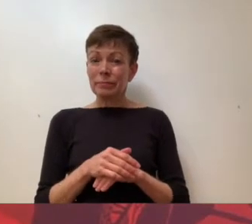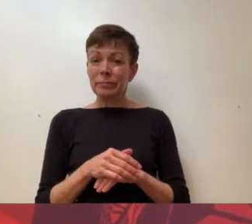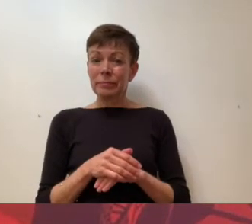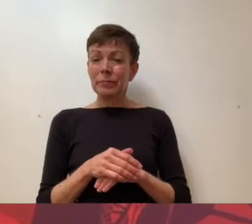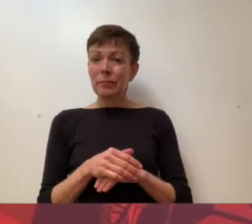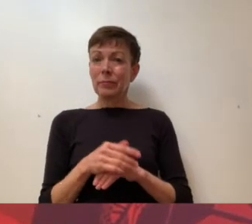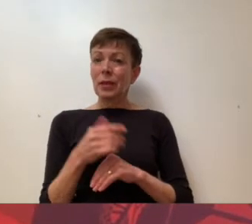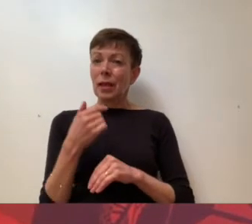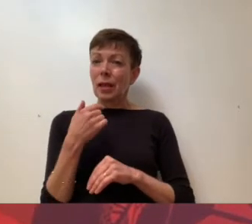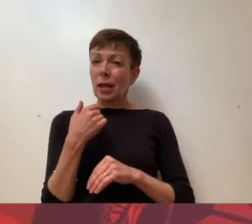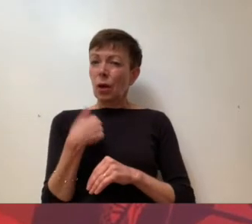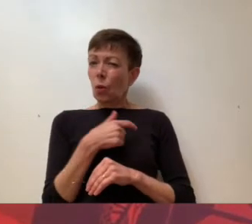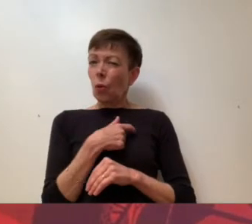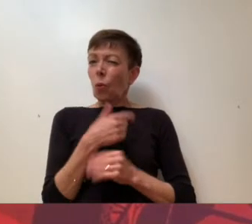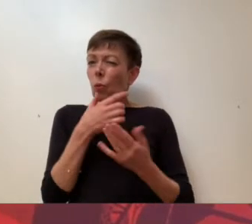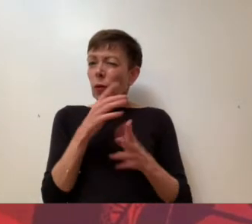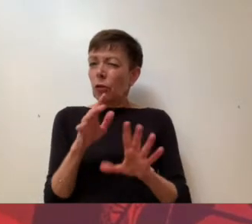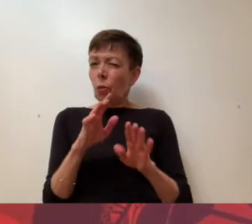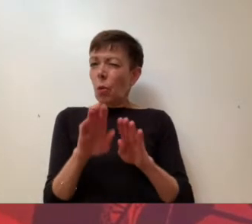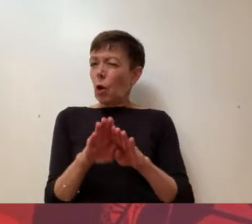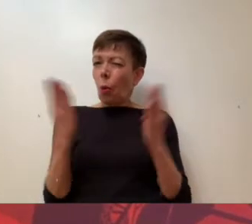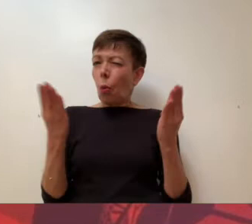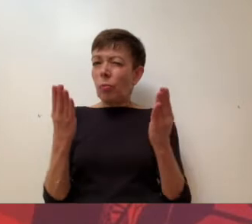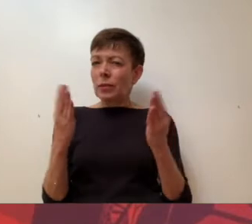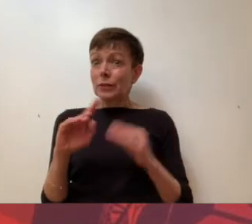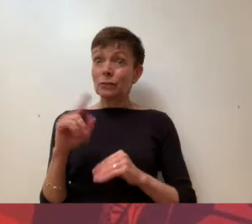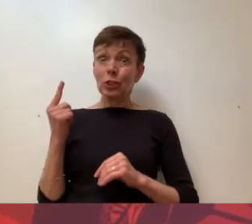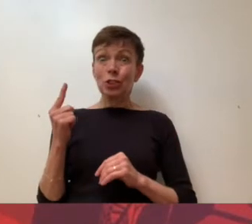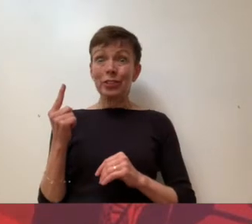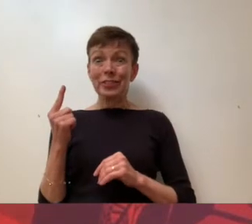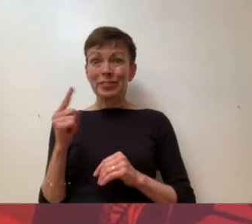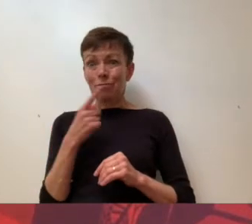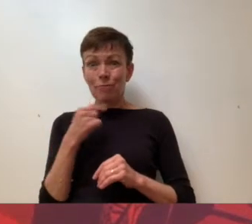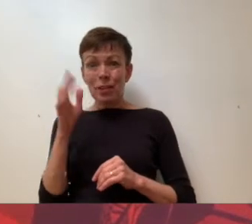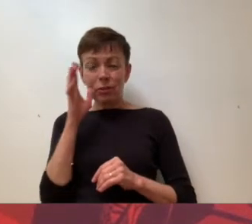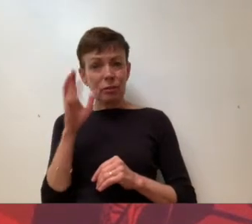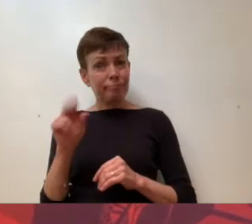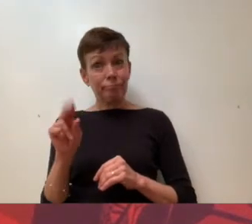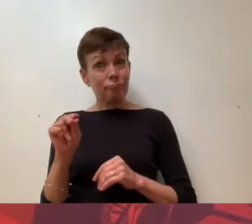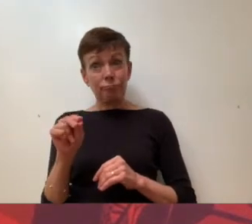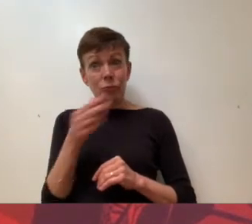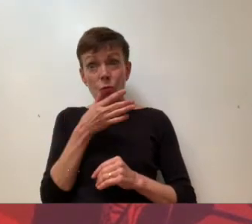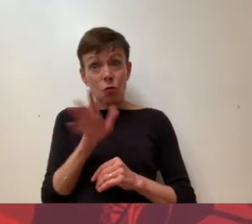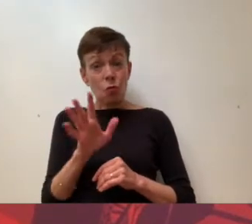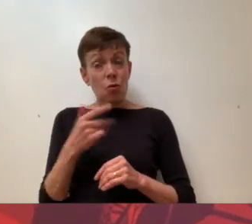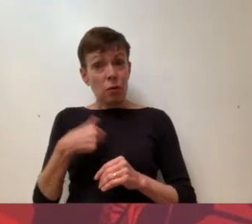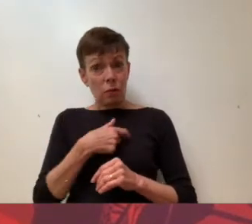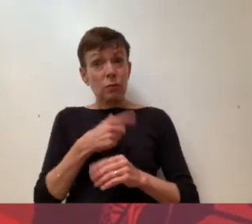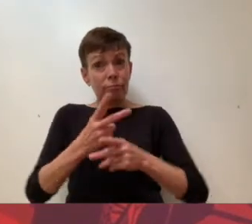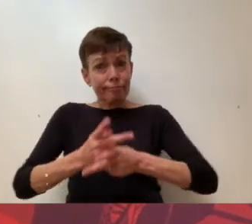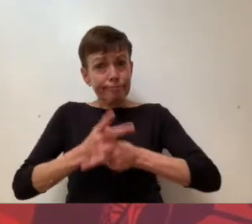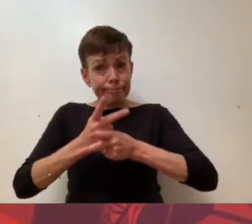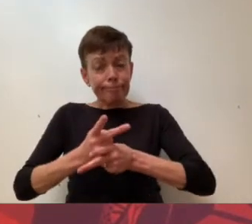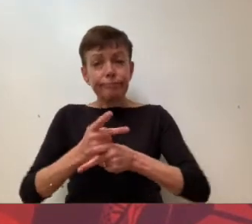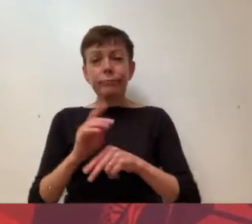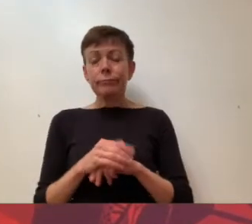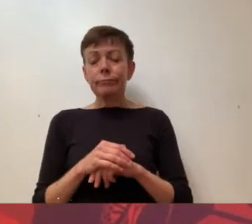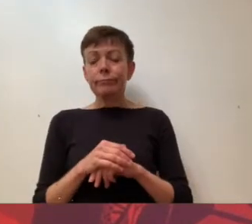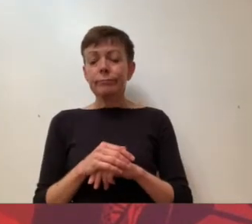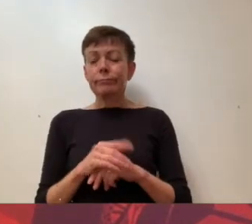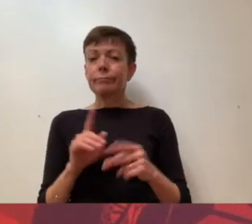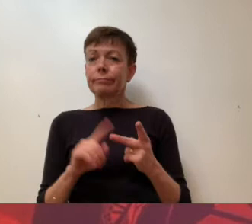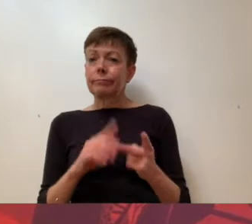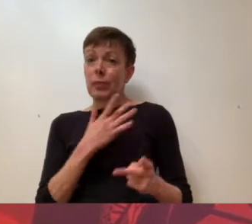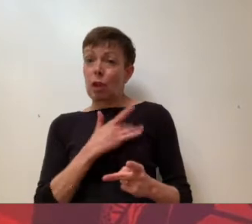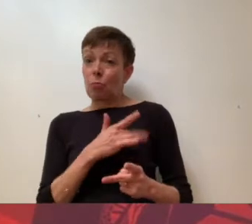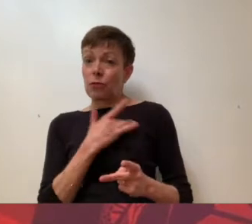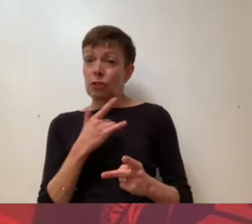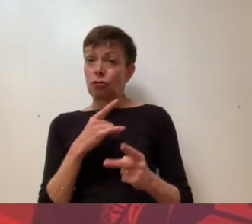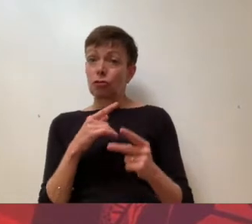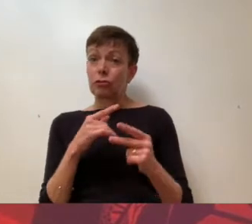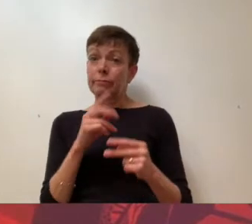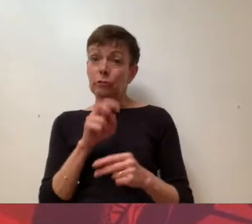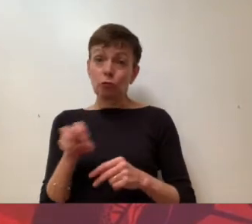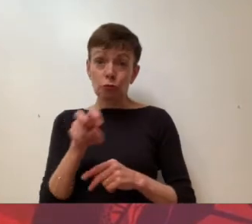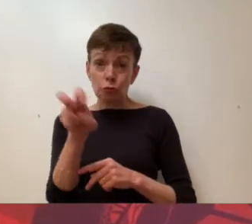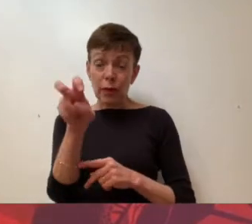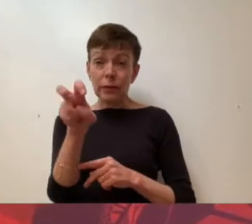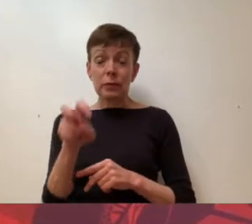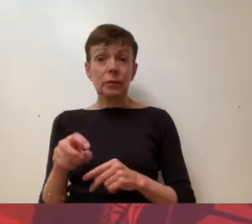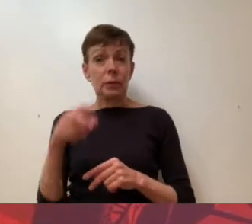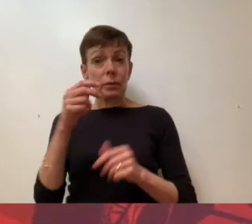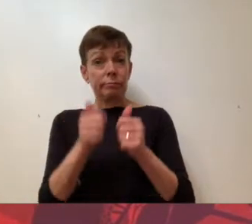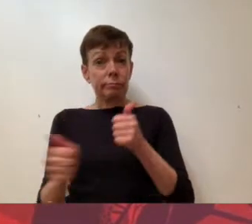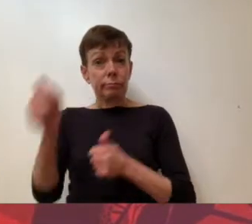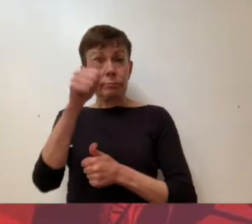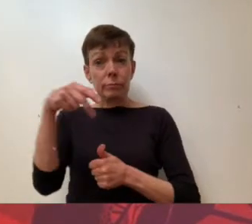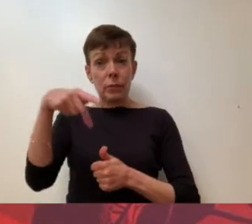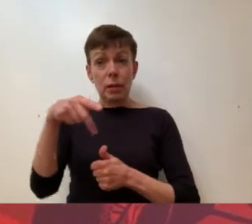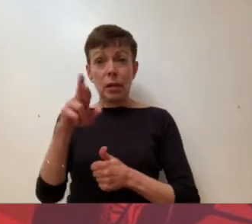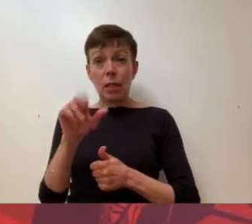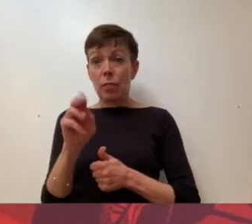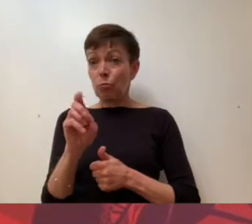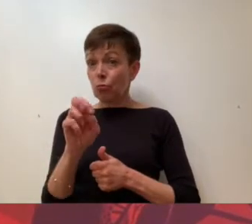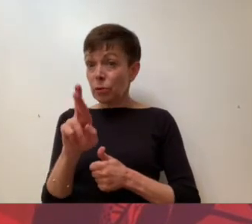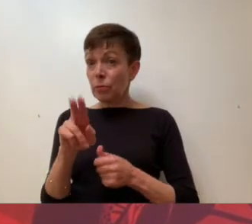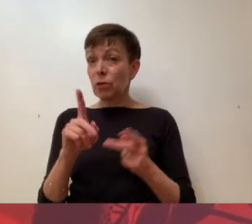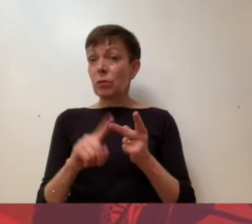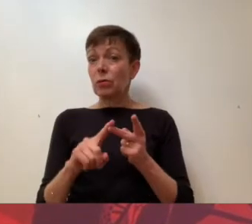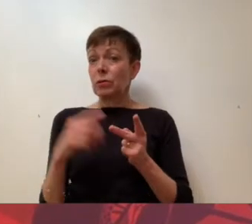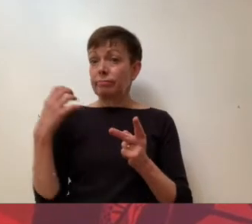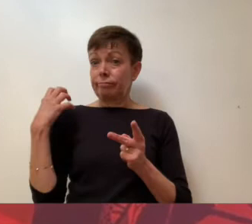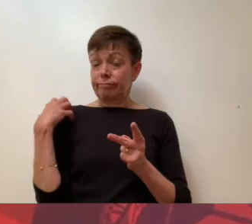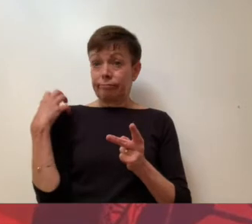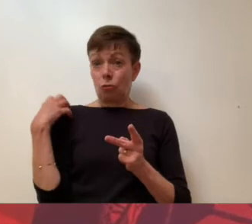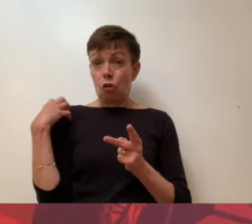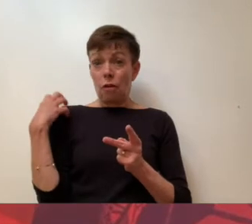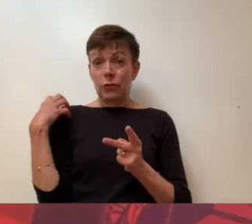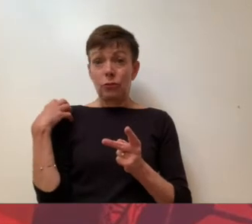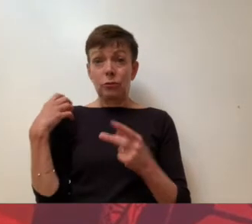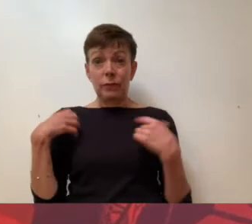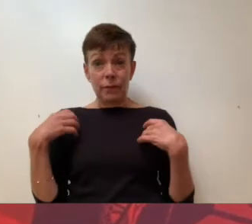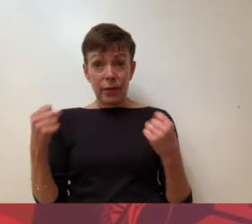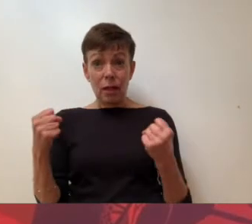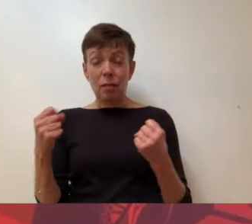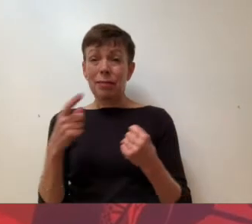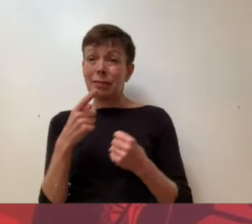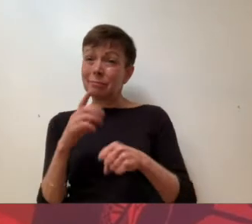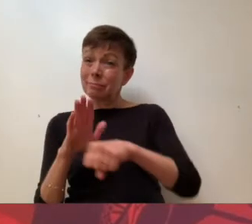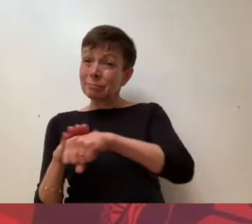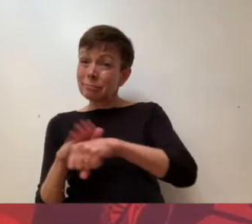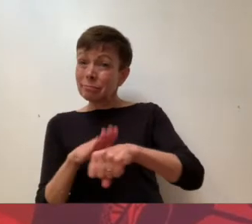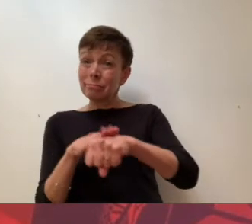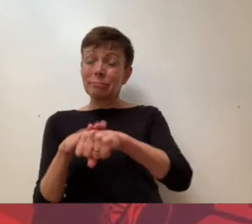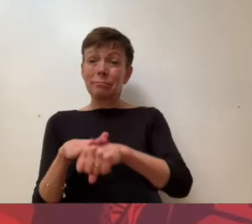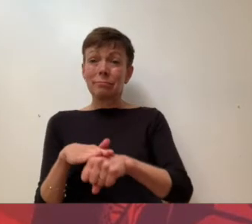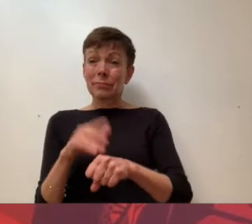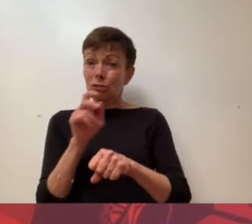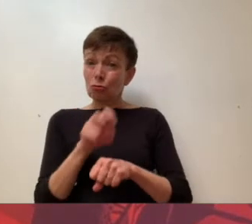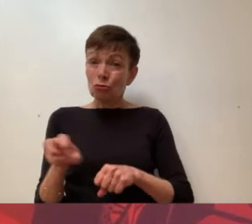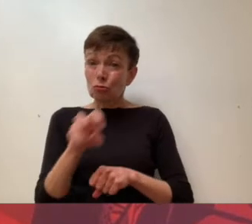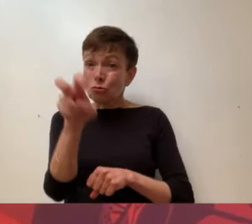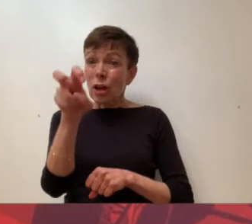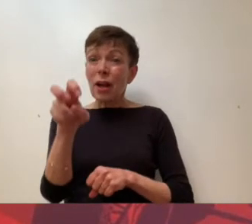and to people who love and care for children. What we do commit to, we